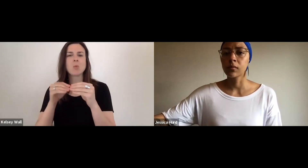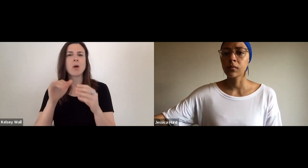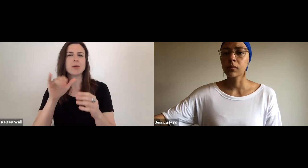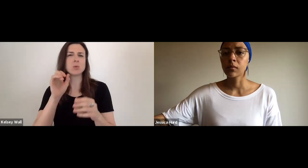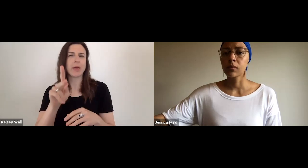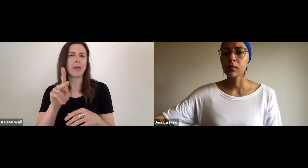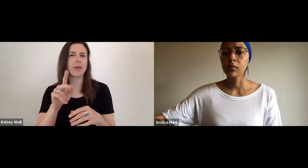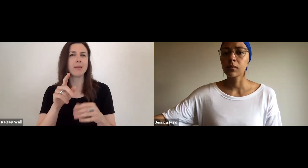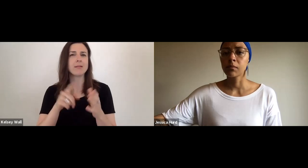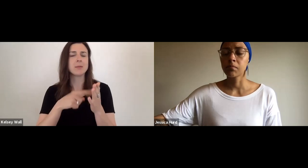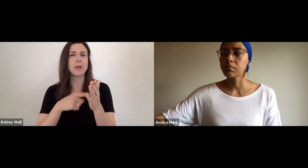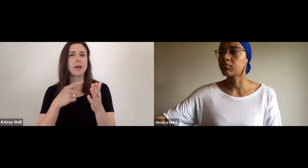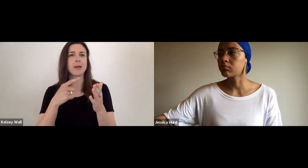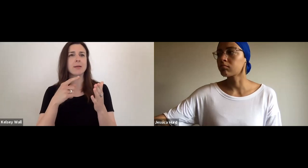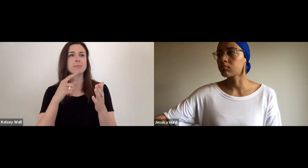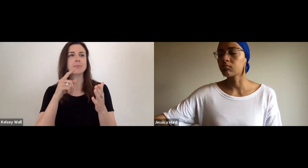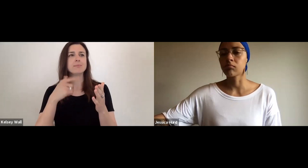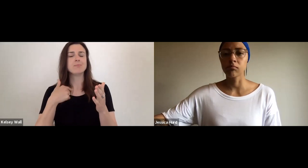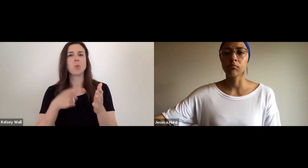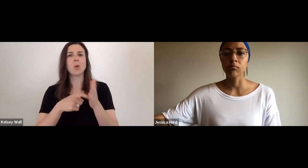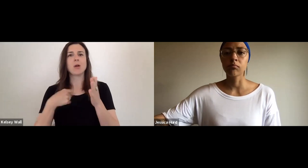but sometimes we try things and they don't work, and that's OK.